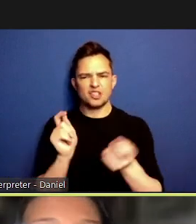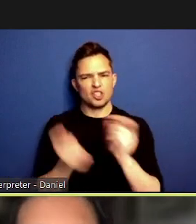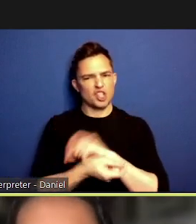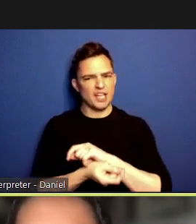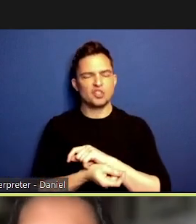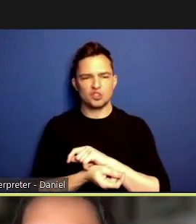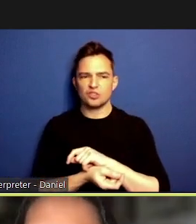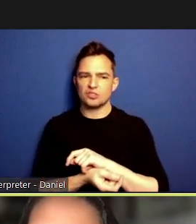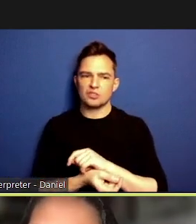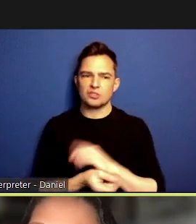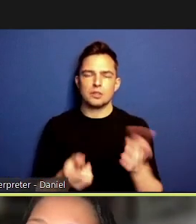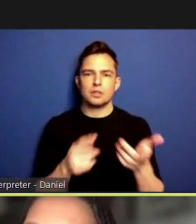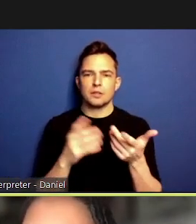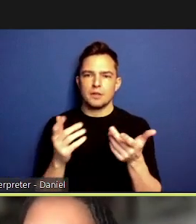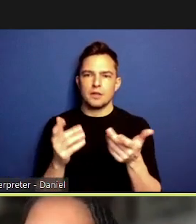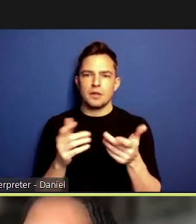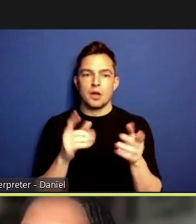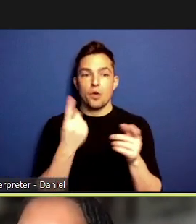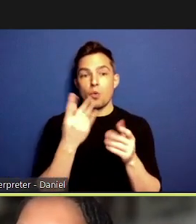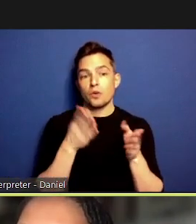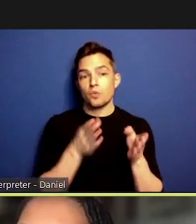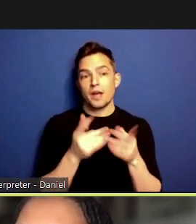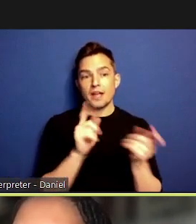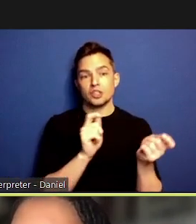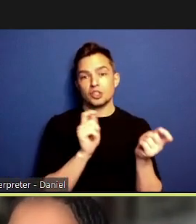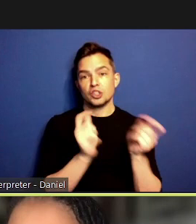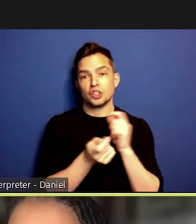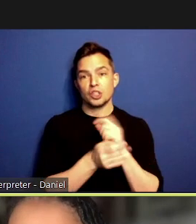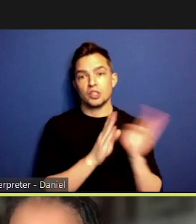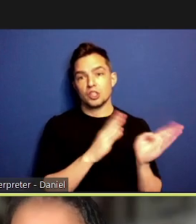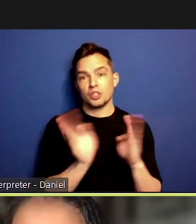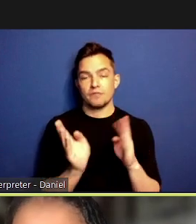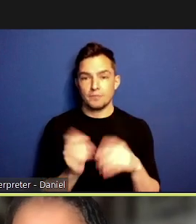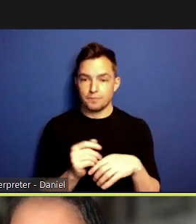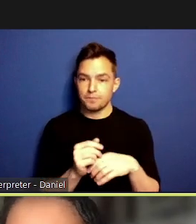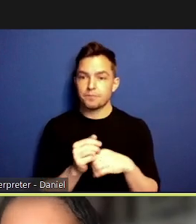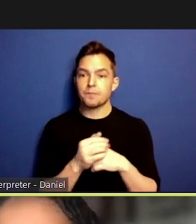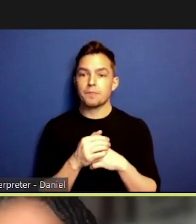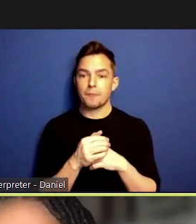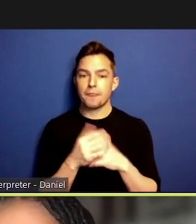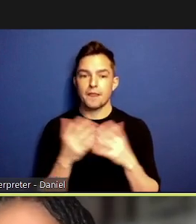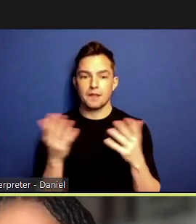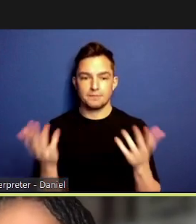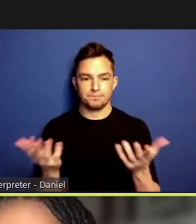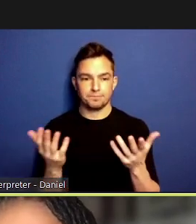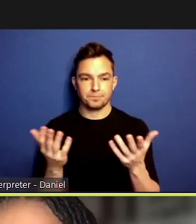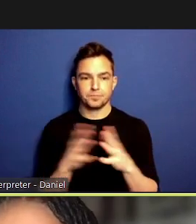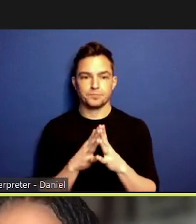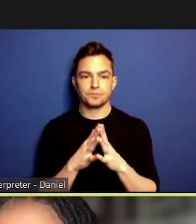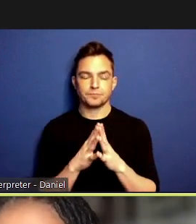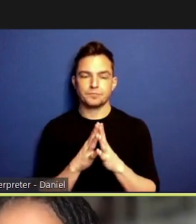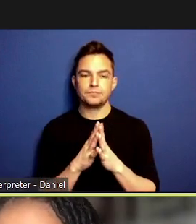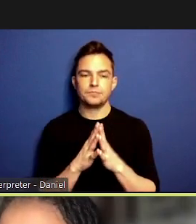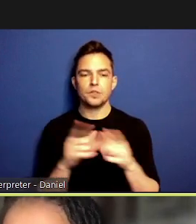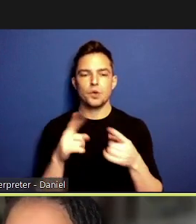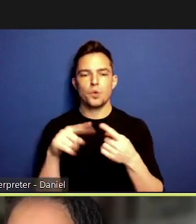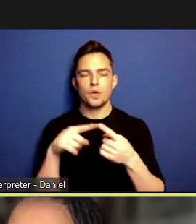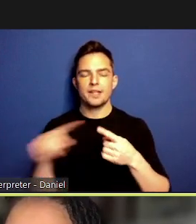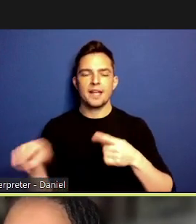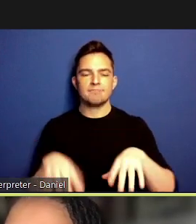the ways that I shift it is to YPAR, because when they take on a collective project like that.